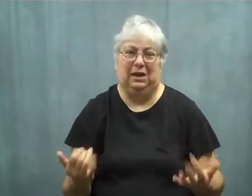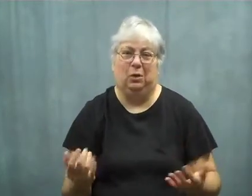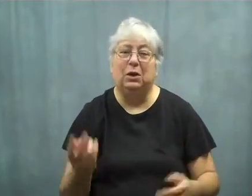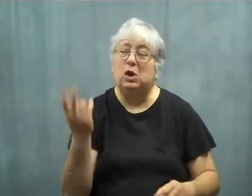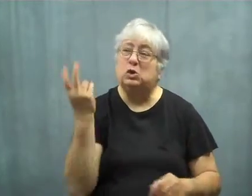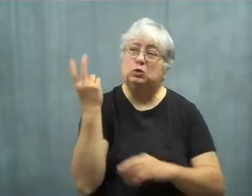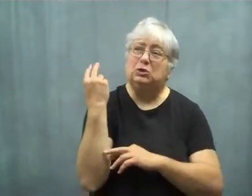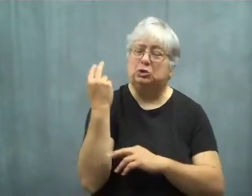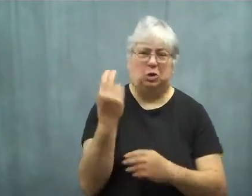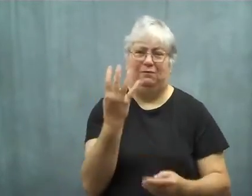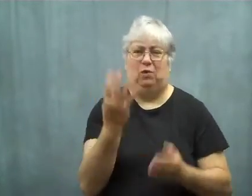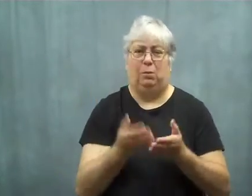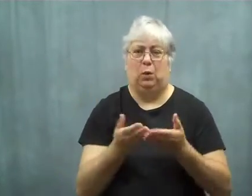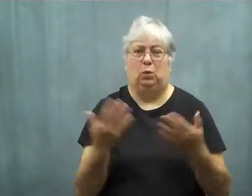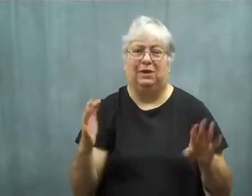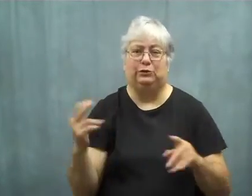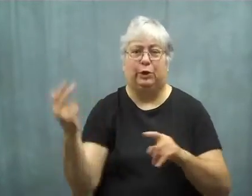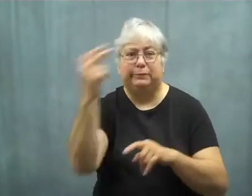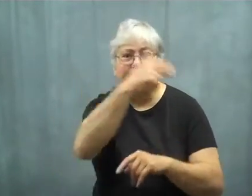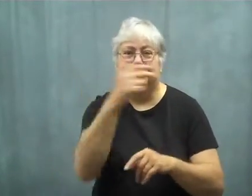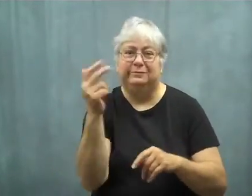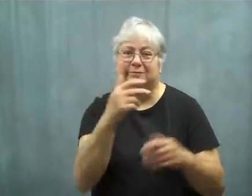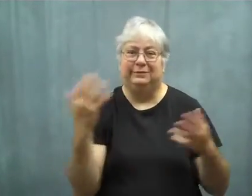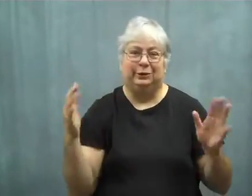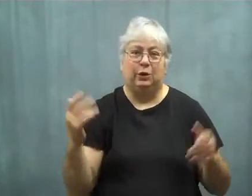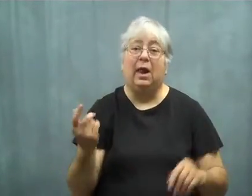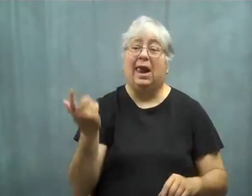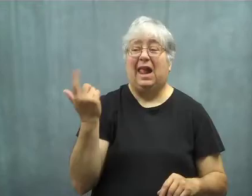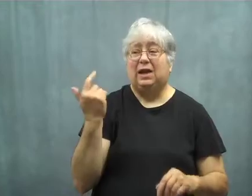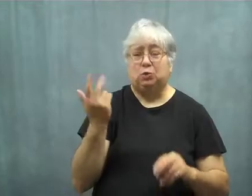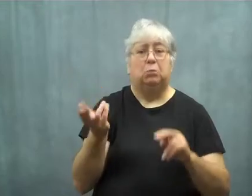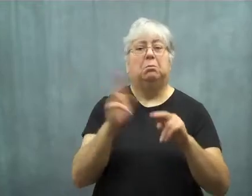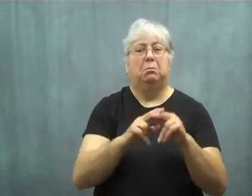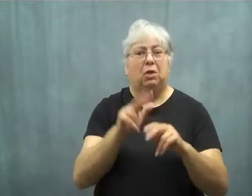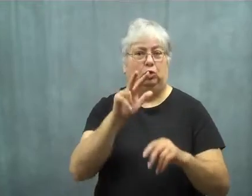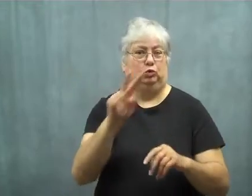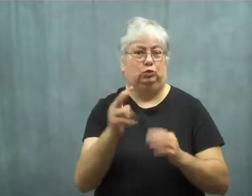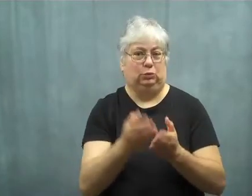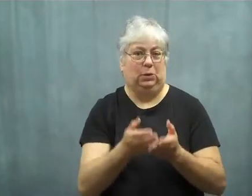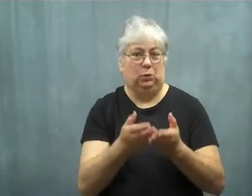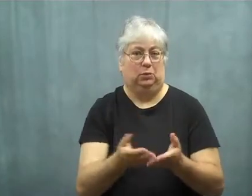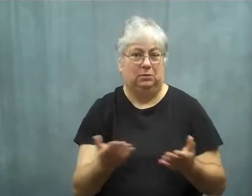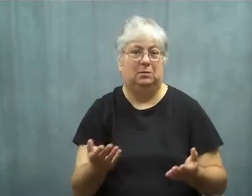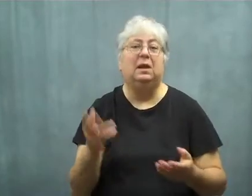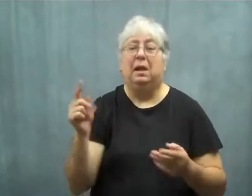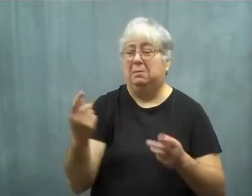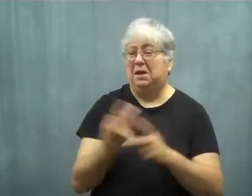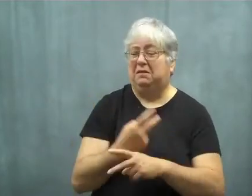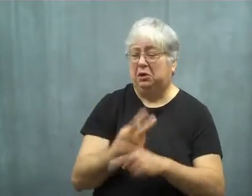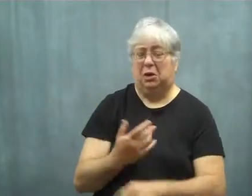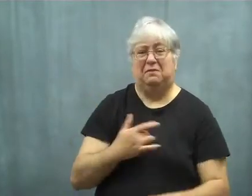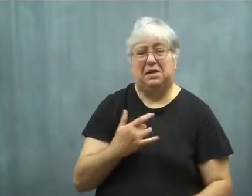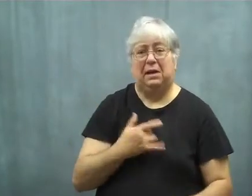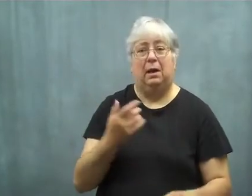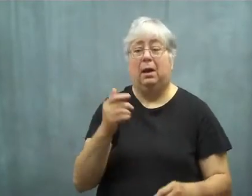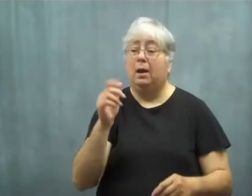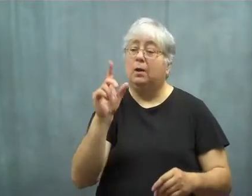Two years ago, only four ships used it. Last year, there was an increase to 32 ships.